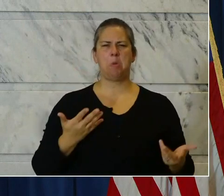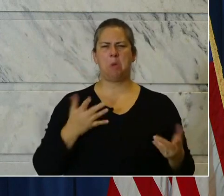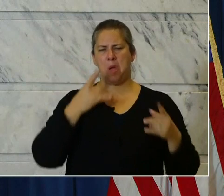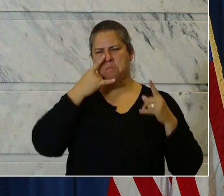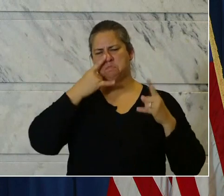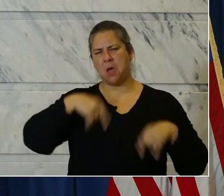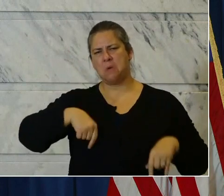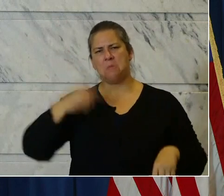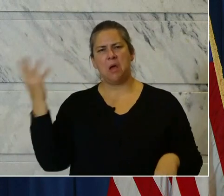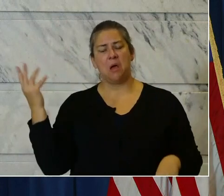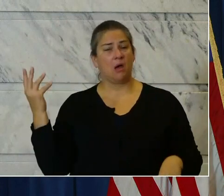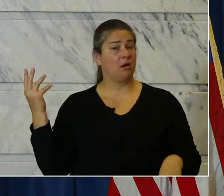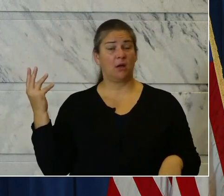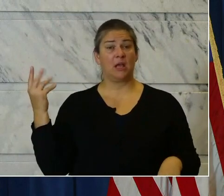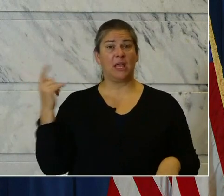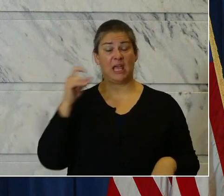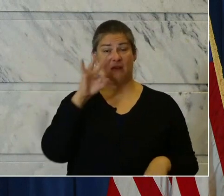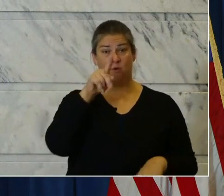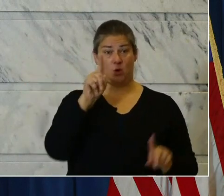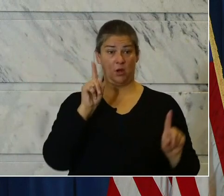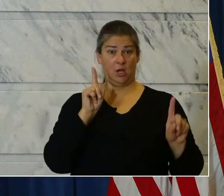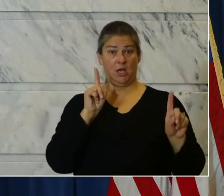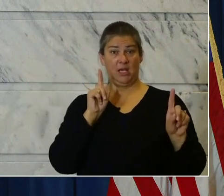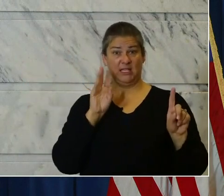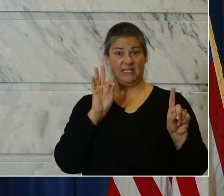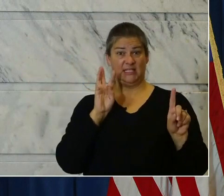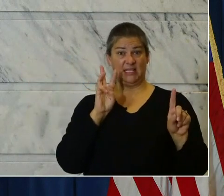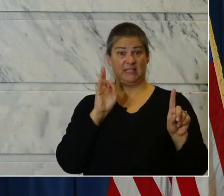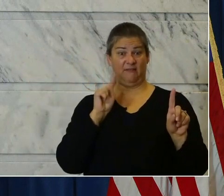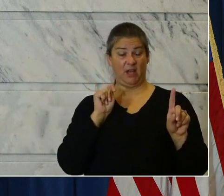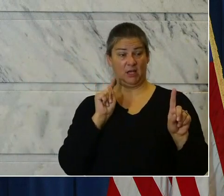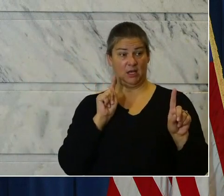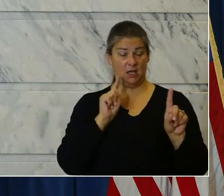LOT OF PEOPLE IN THERE OUTSIDE THINK THAT THEY DON'T NEED TO DO ANY OF IT. IF YOU'RE GOING